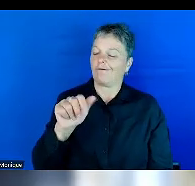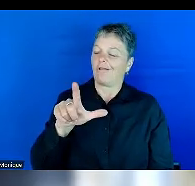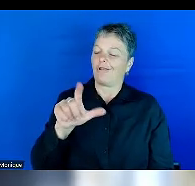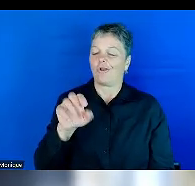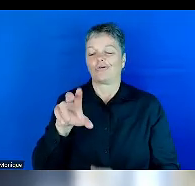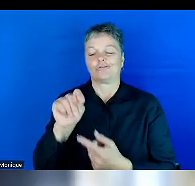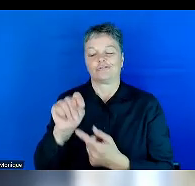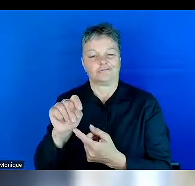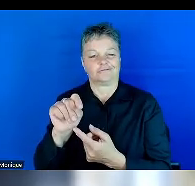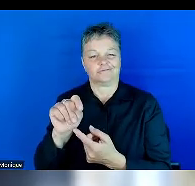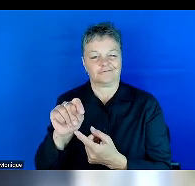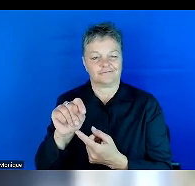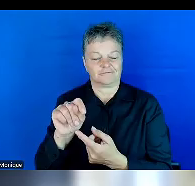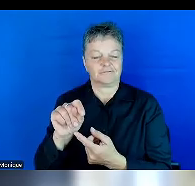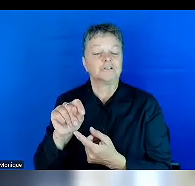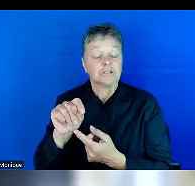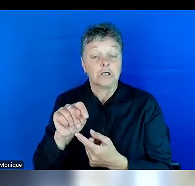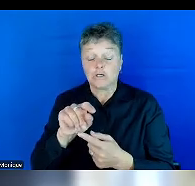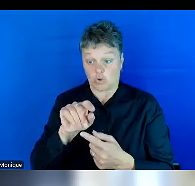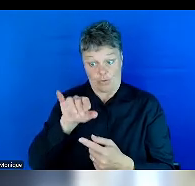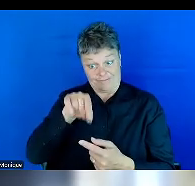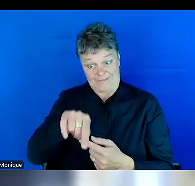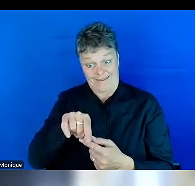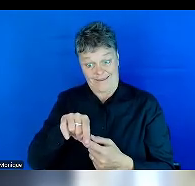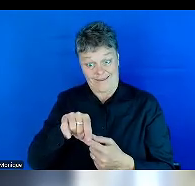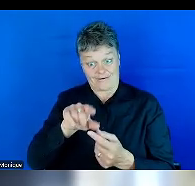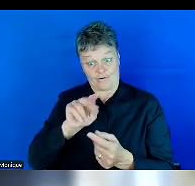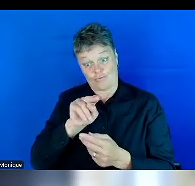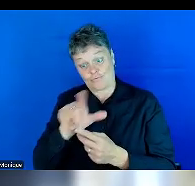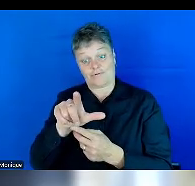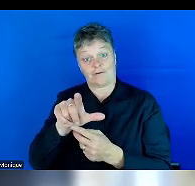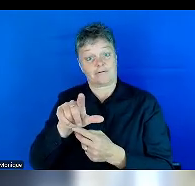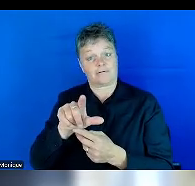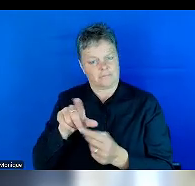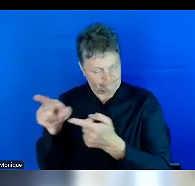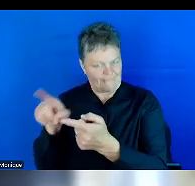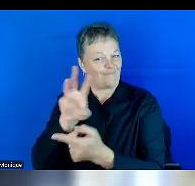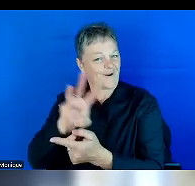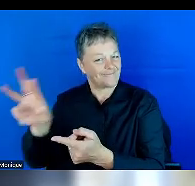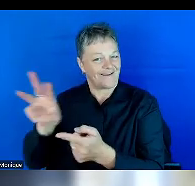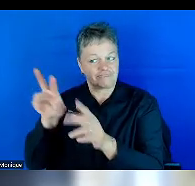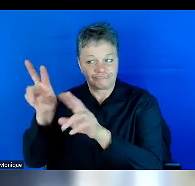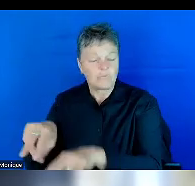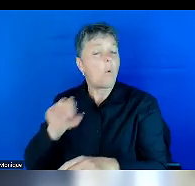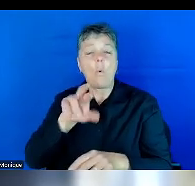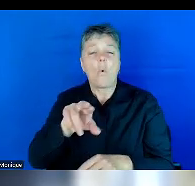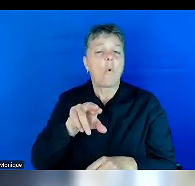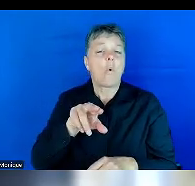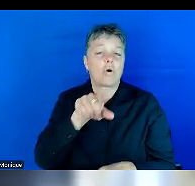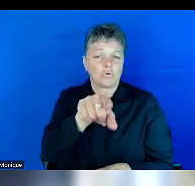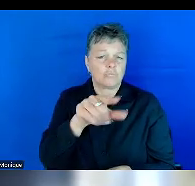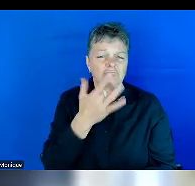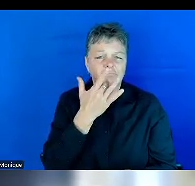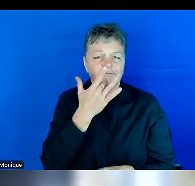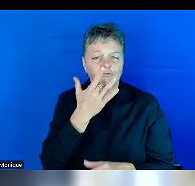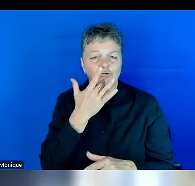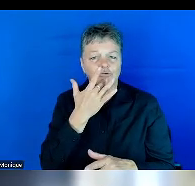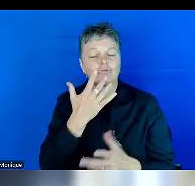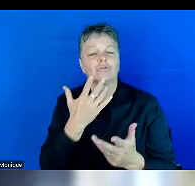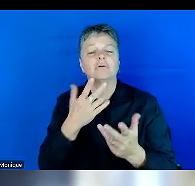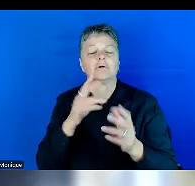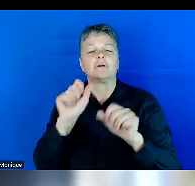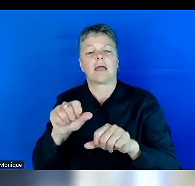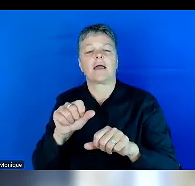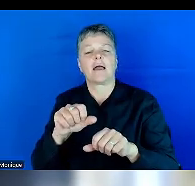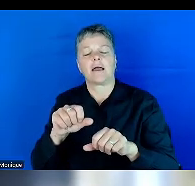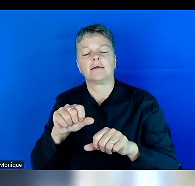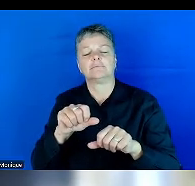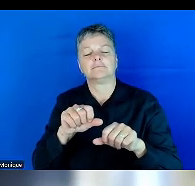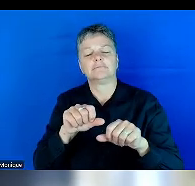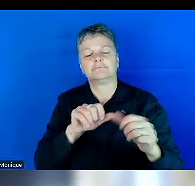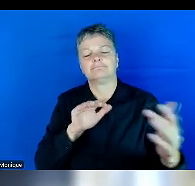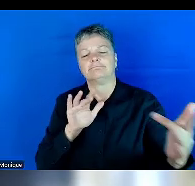um or you can uh subscribe through our website to get an alert as to when they are released.